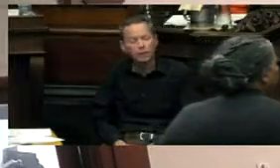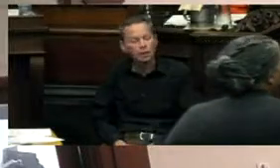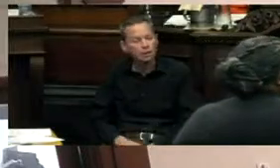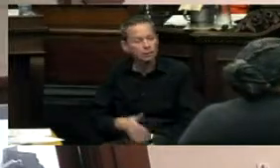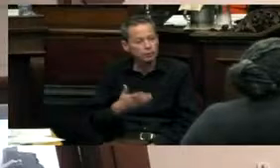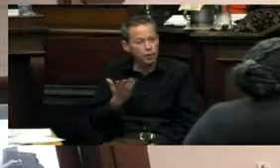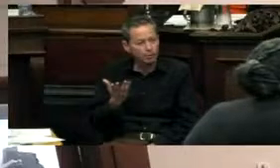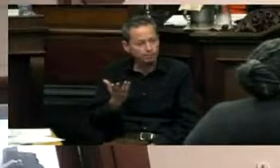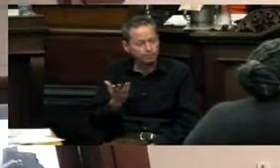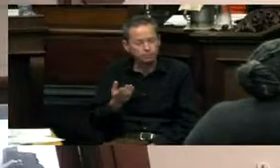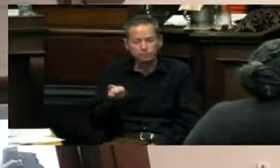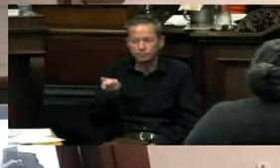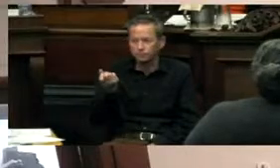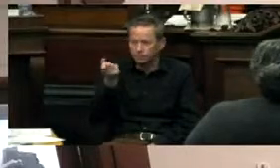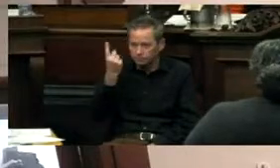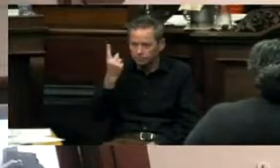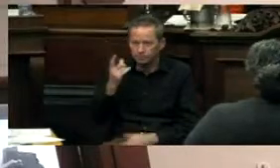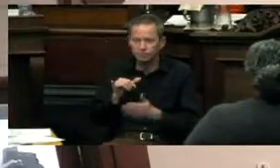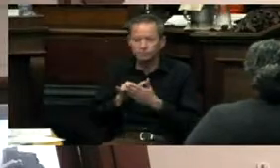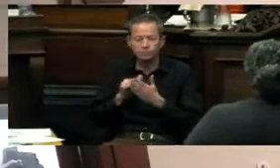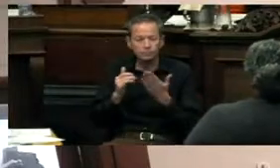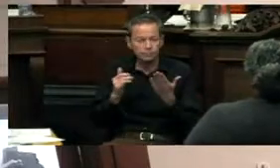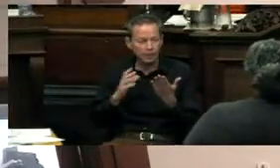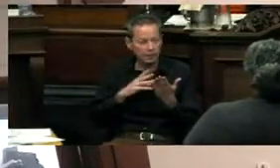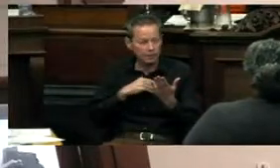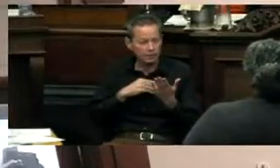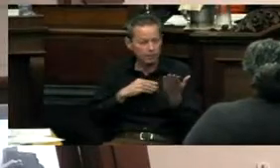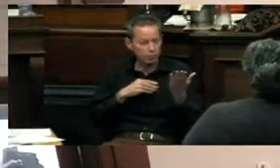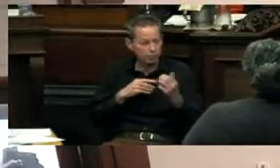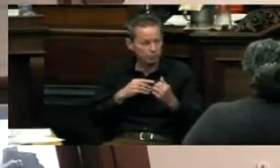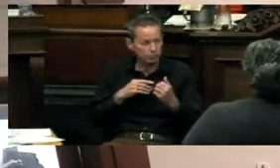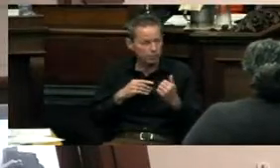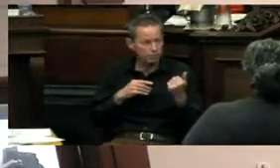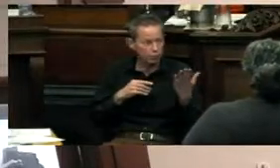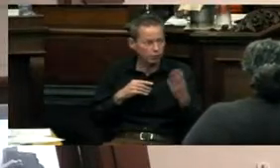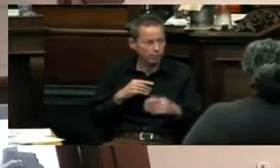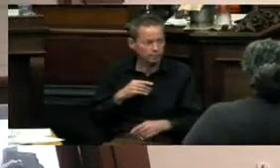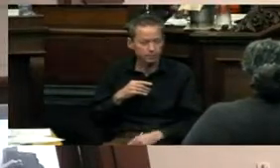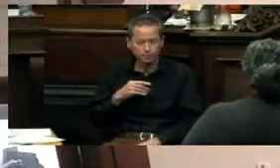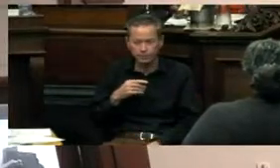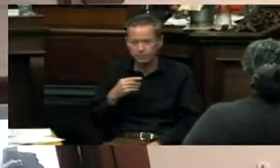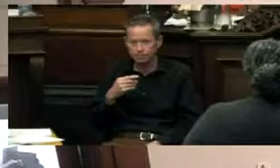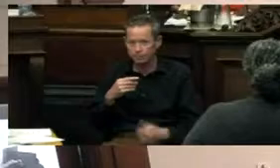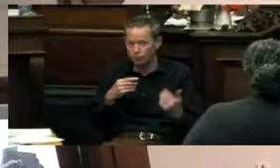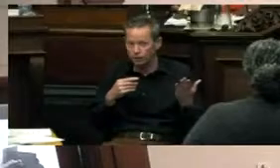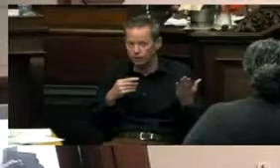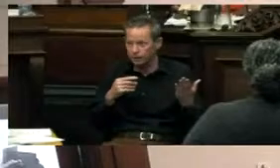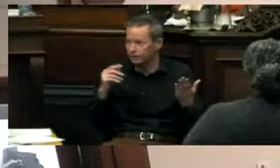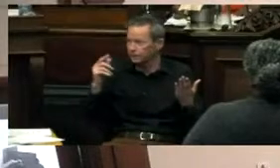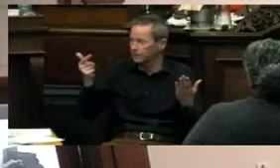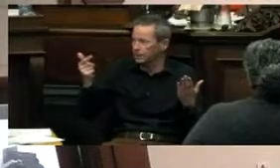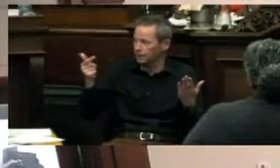even more intimately than maybe in the past. All right. So with